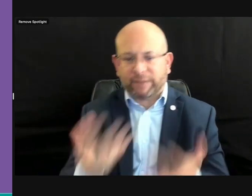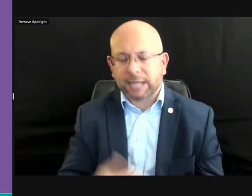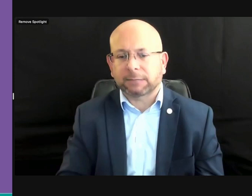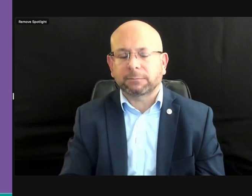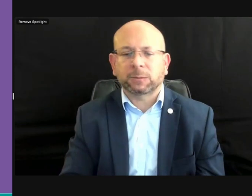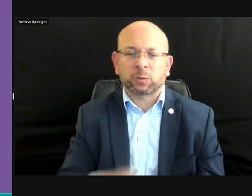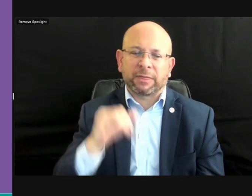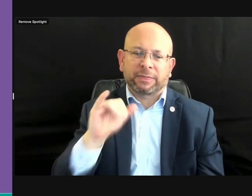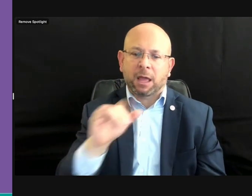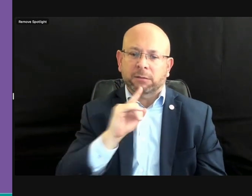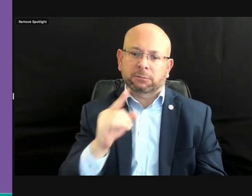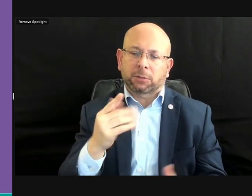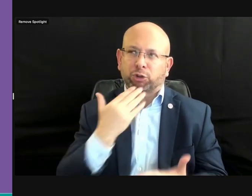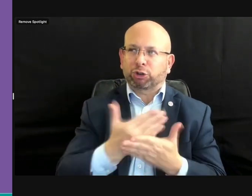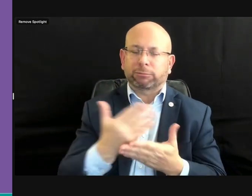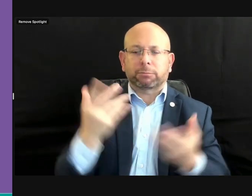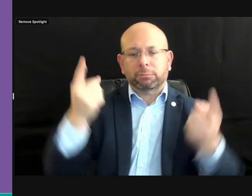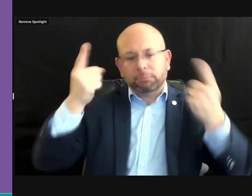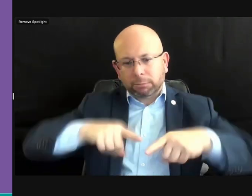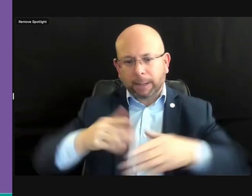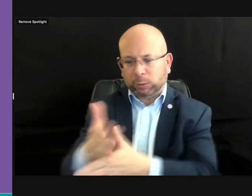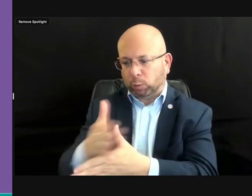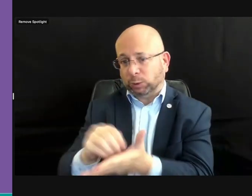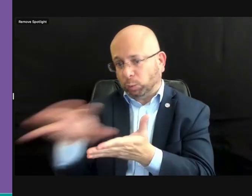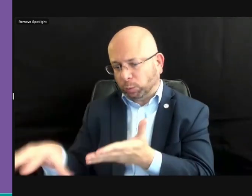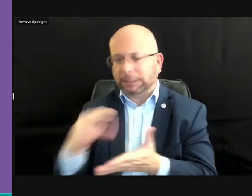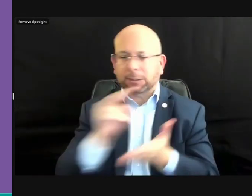So it's a nice agreement to have between the institution